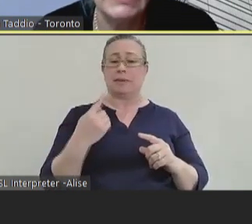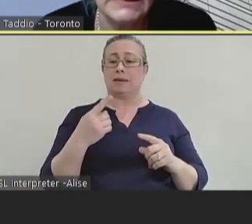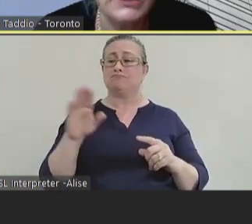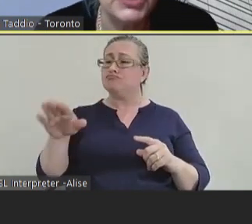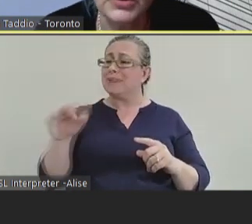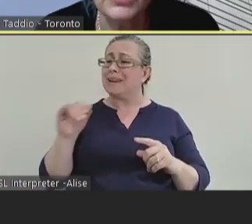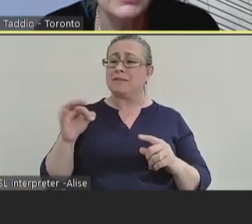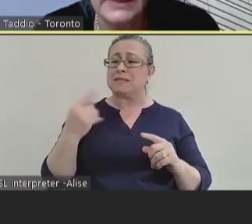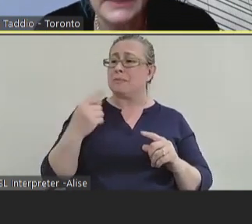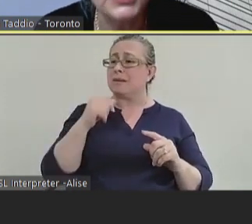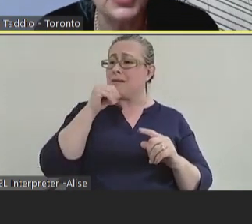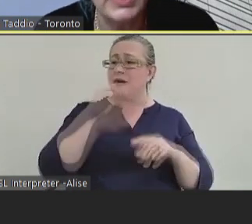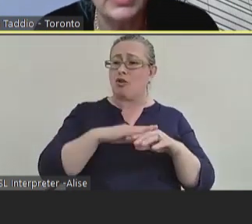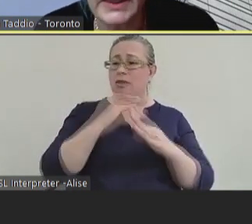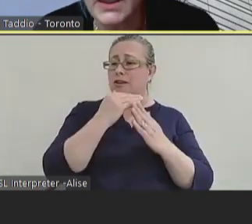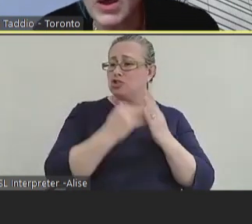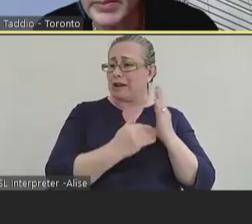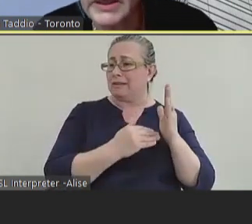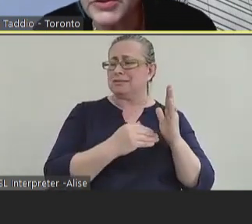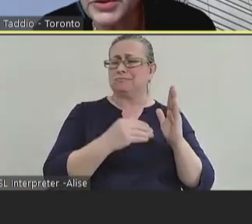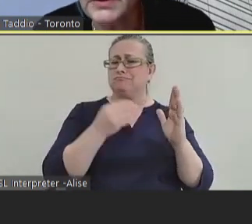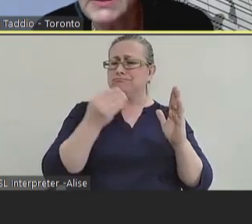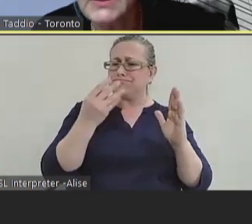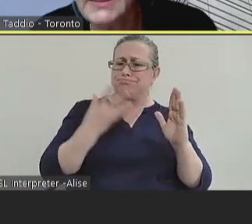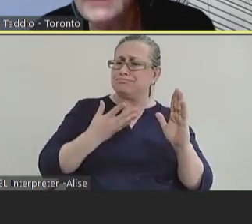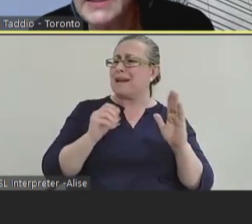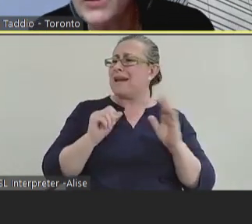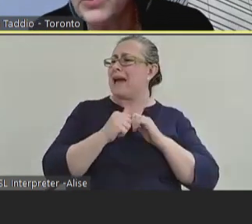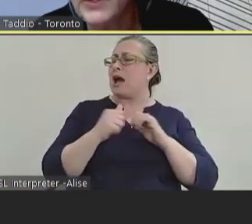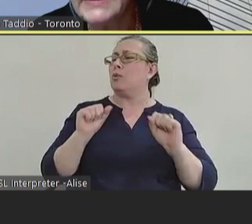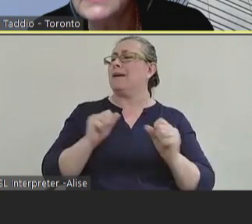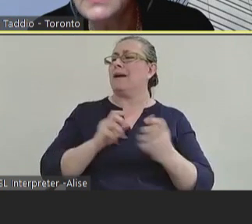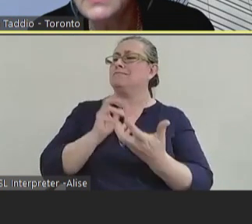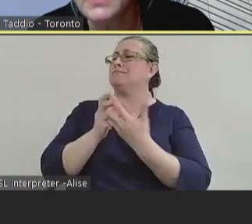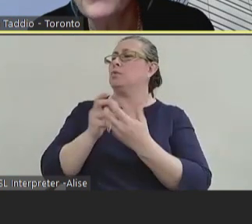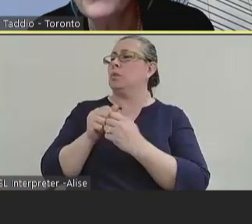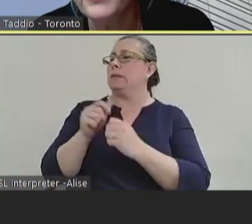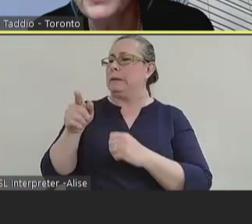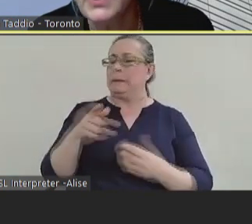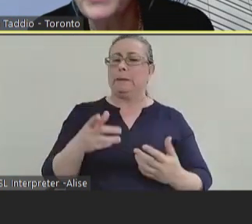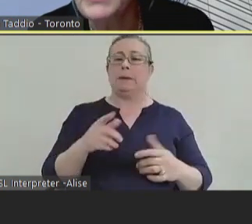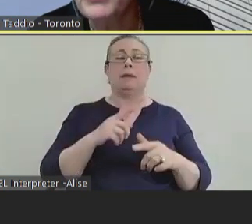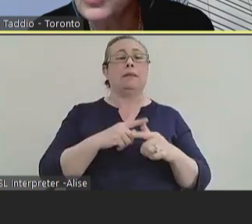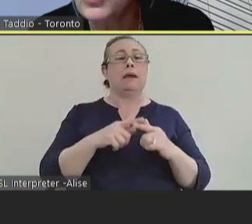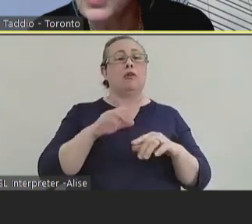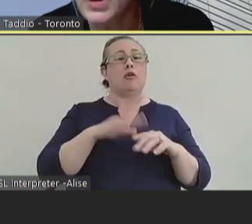like us to do, let us know how we can accommodate you. And then on the right, for people who are